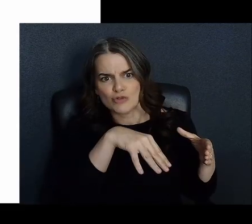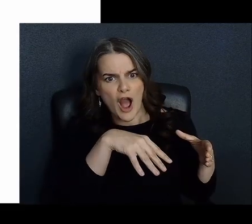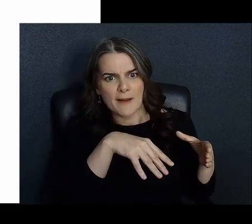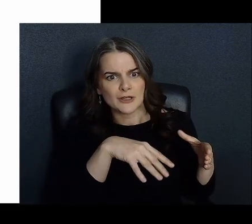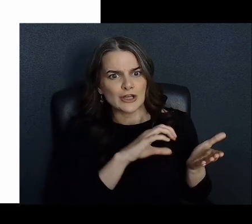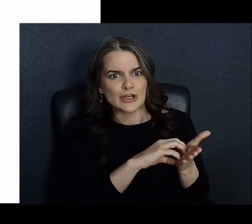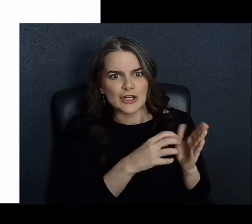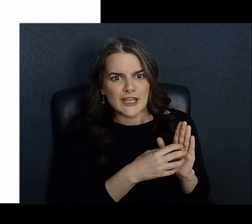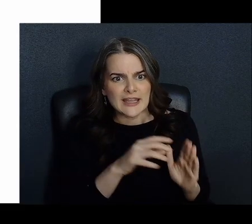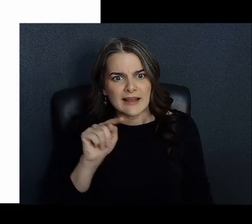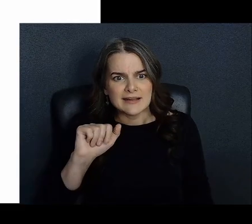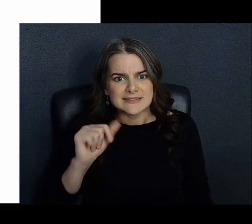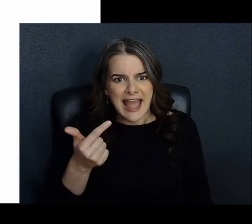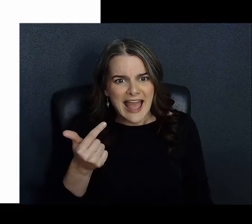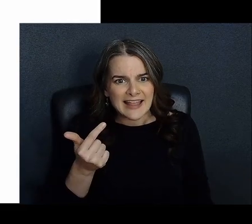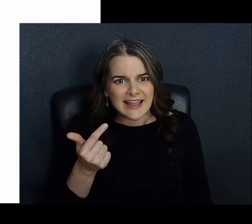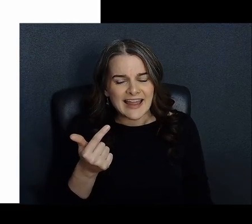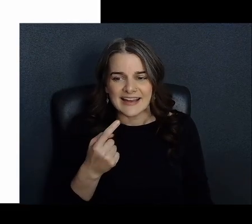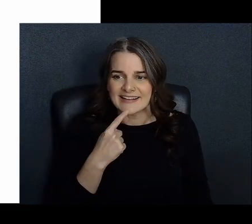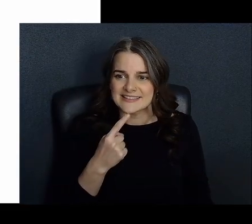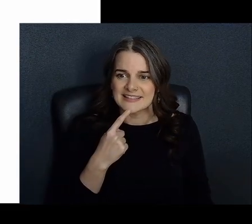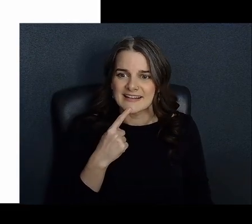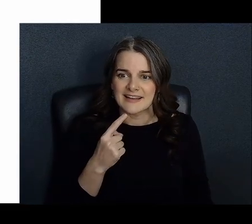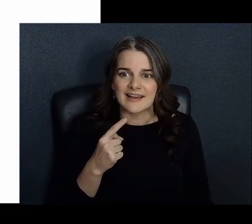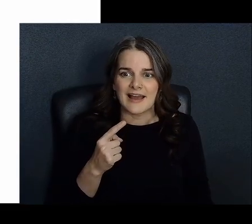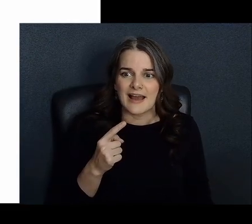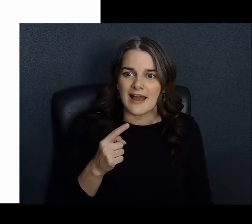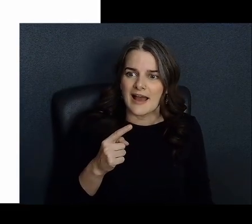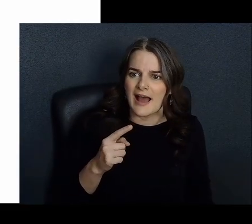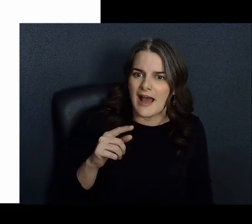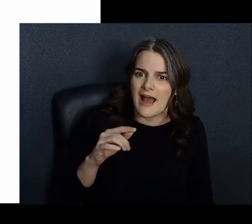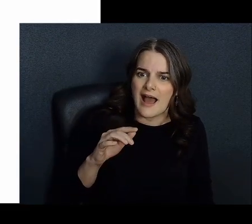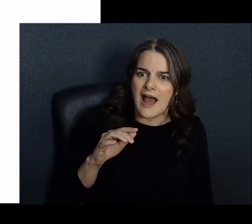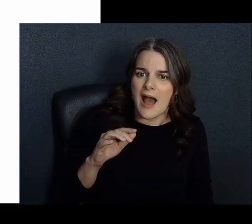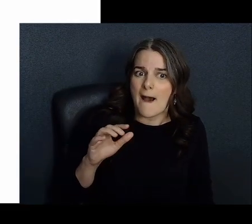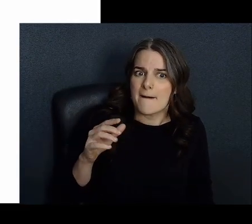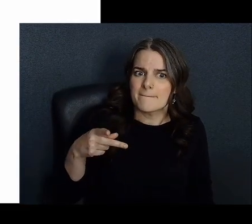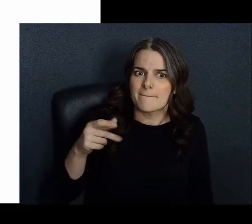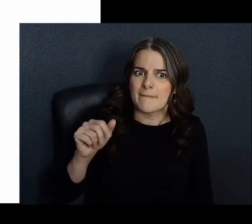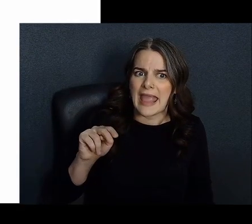And they called it IOD pantry. I was like, whoa. The first time I heard indoor wayfinding.